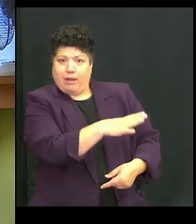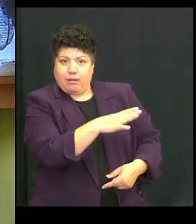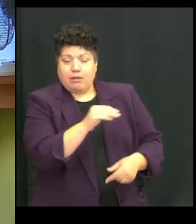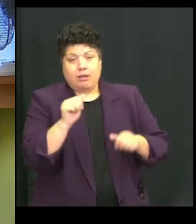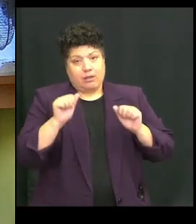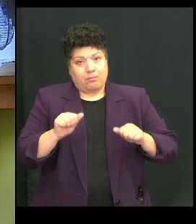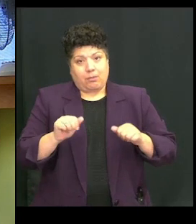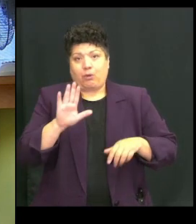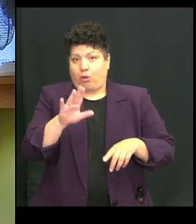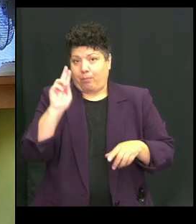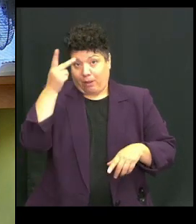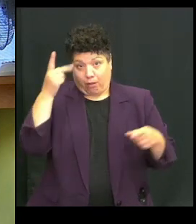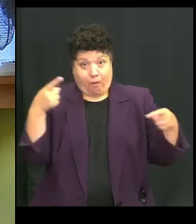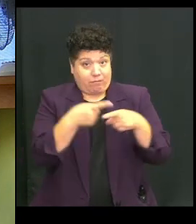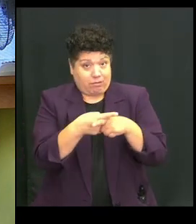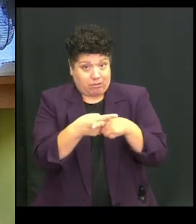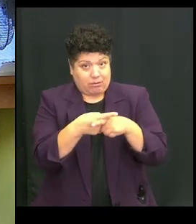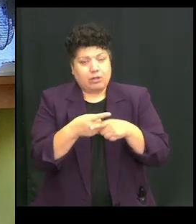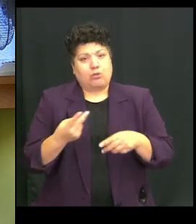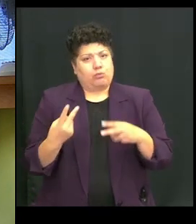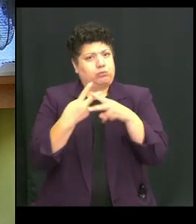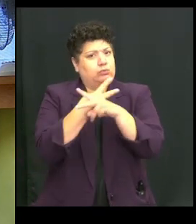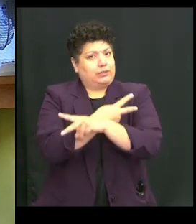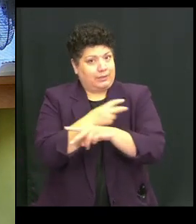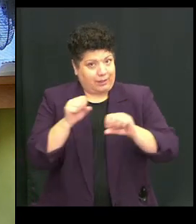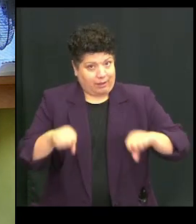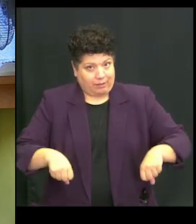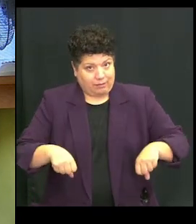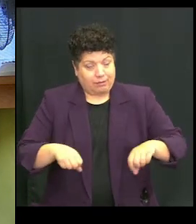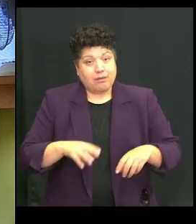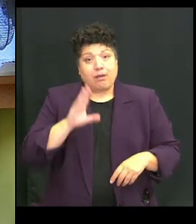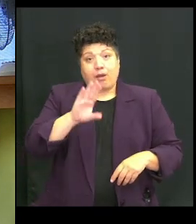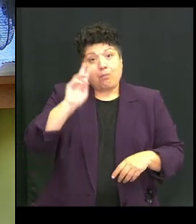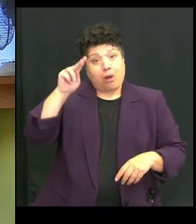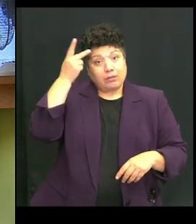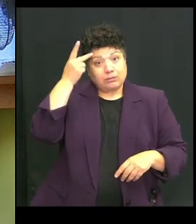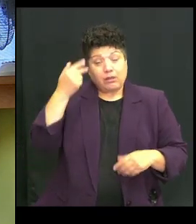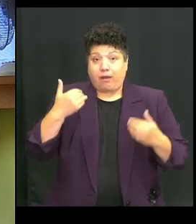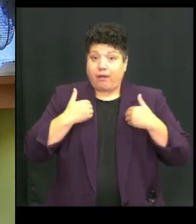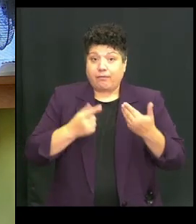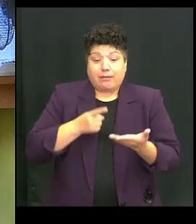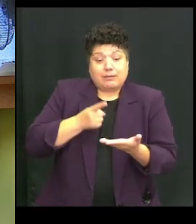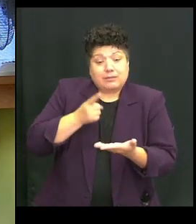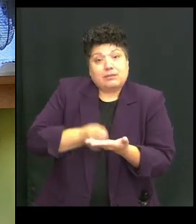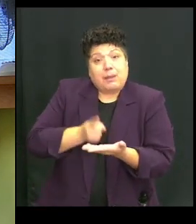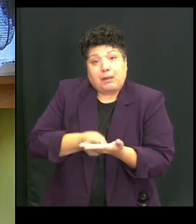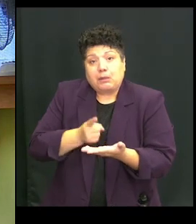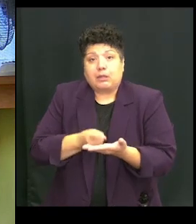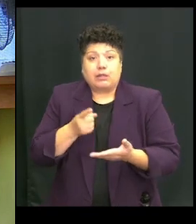Politics becomes more than just about debates over inane tax policy, for instance,